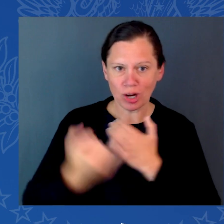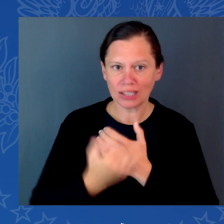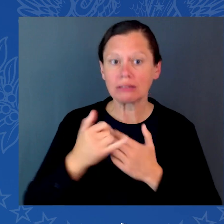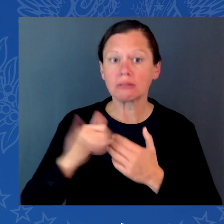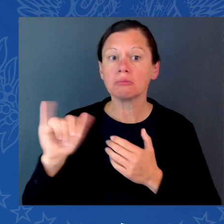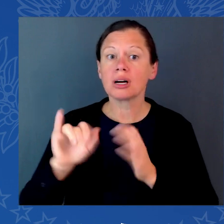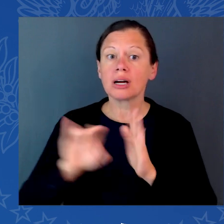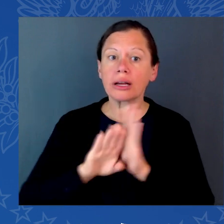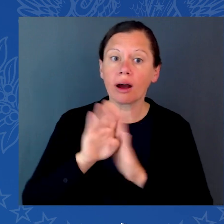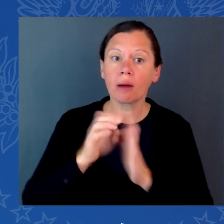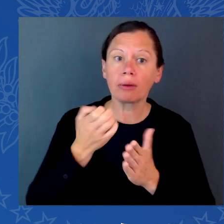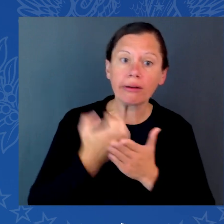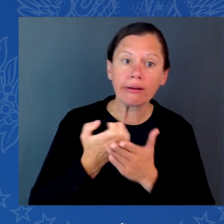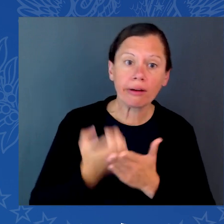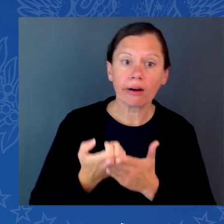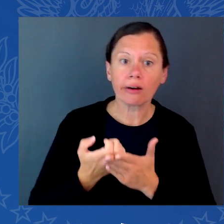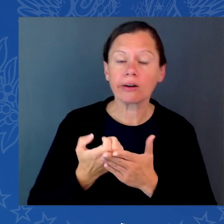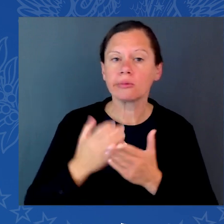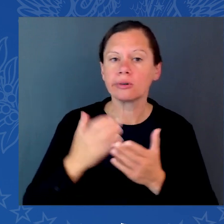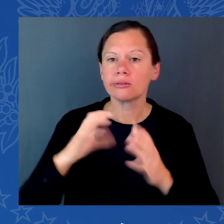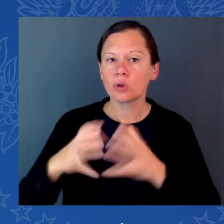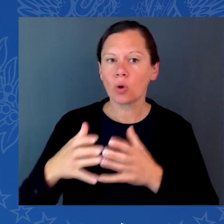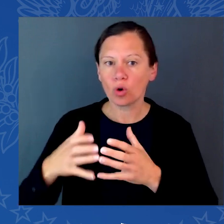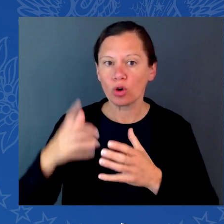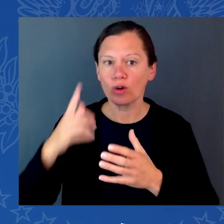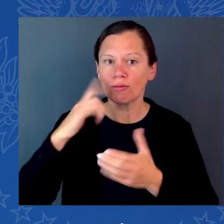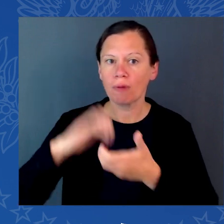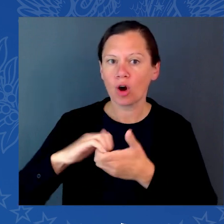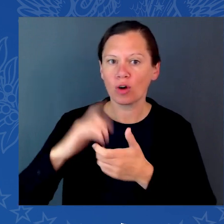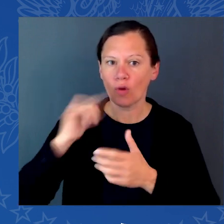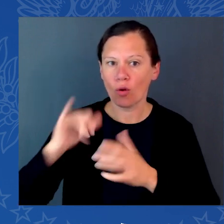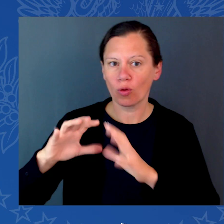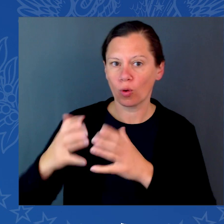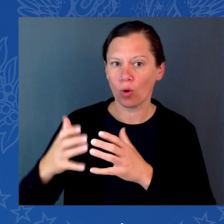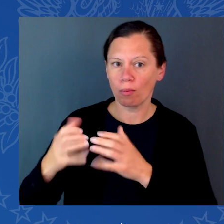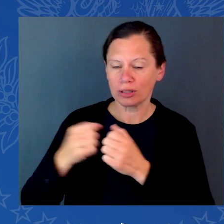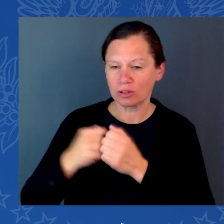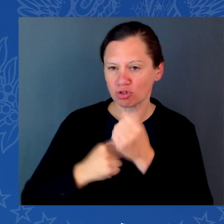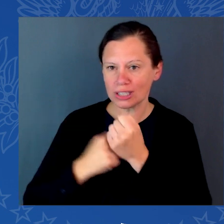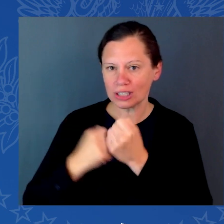First, we will have the honorable Prime Minister of India with his remarks.